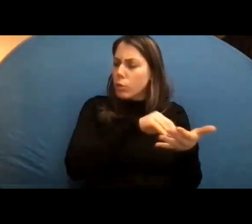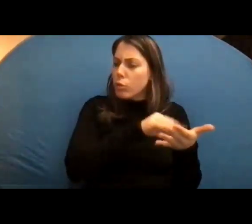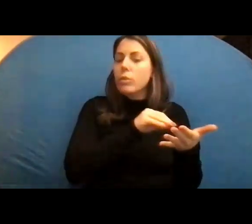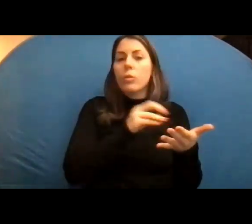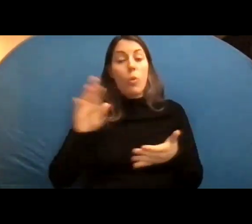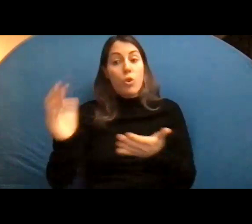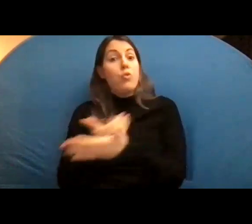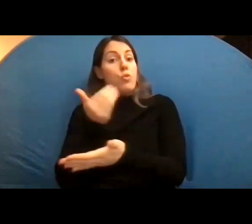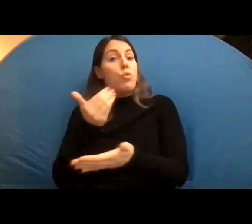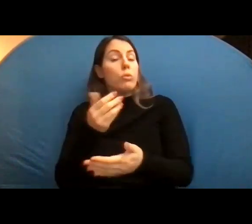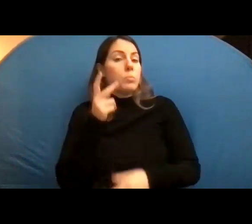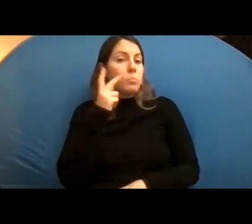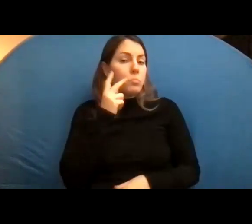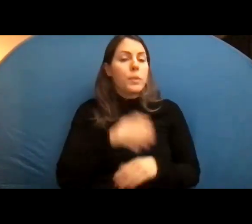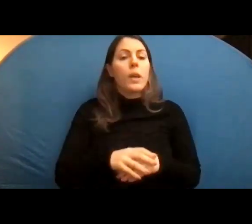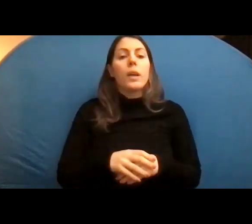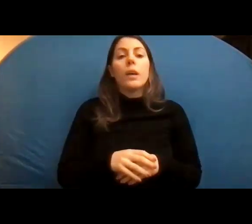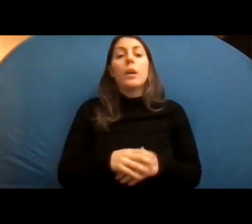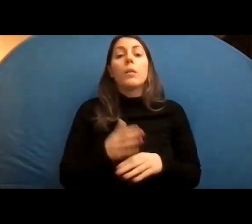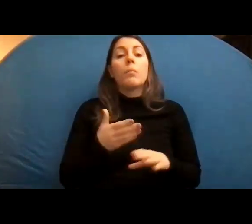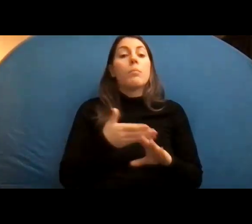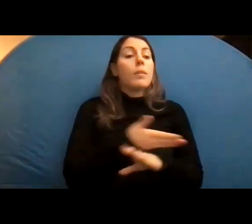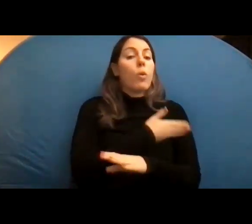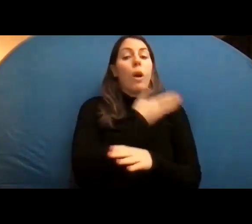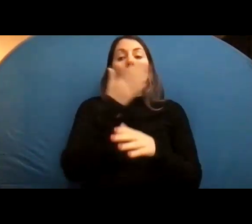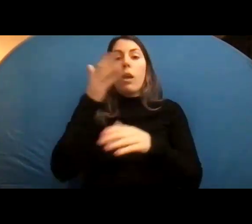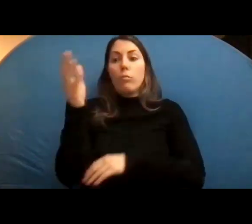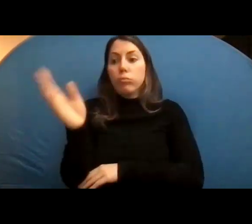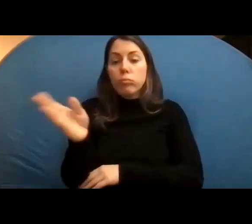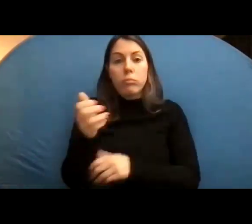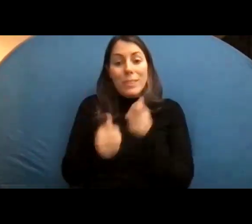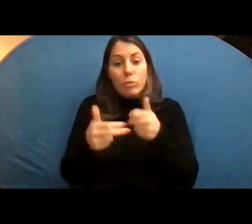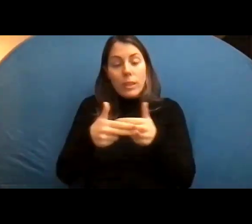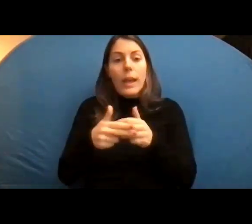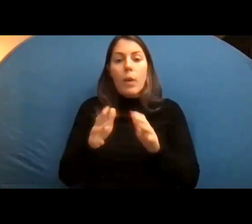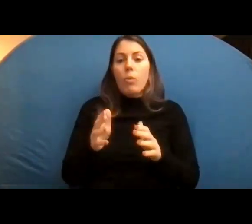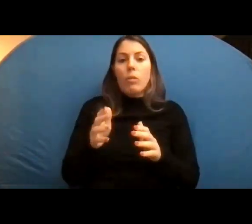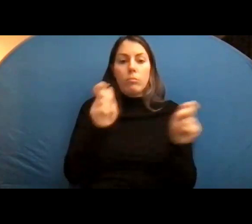refresher for you. I am going to try and give everyone a chance to take a look at the slides before I